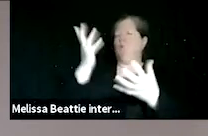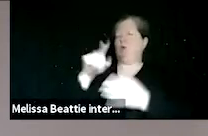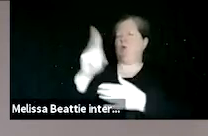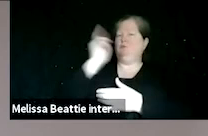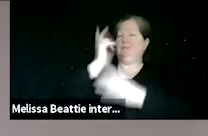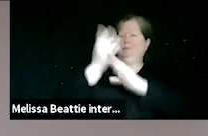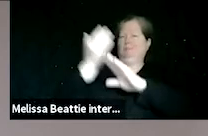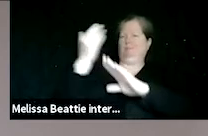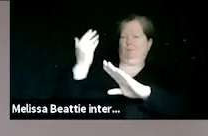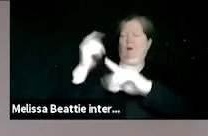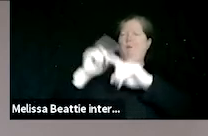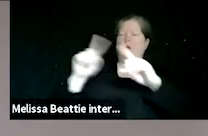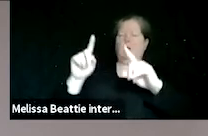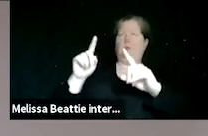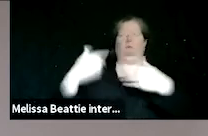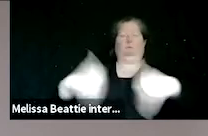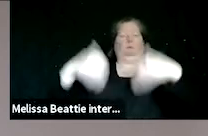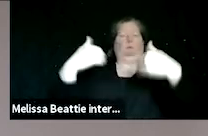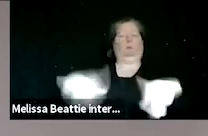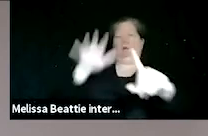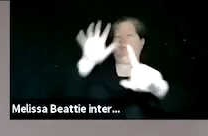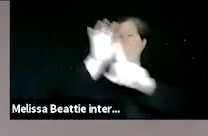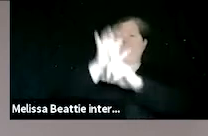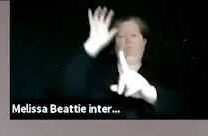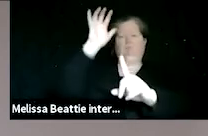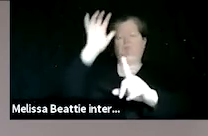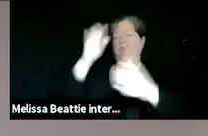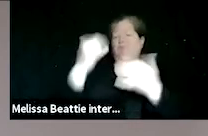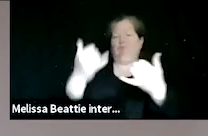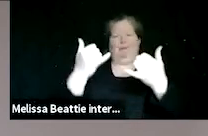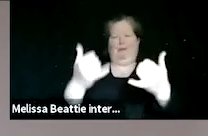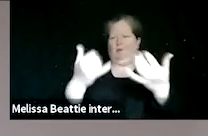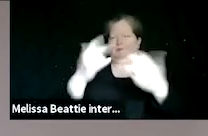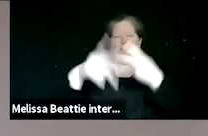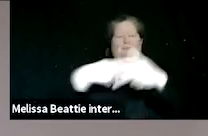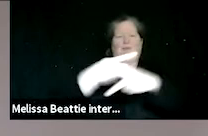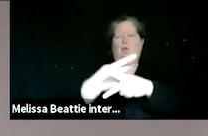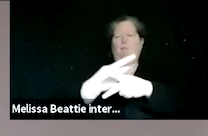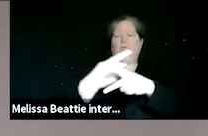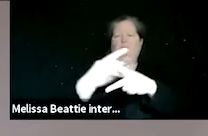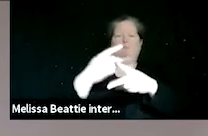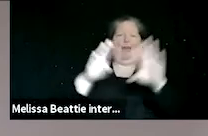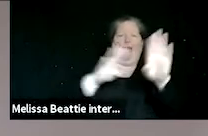are ridiculously popular seems to be the type of activities that small groups wanted to engage in